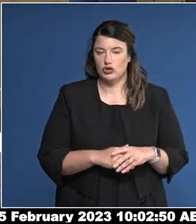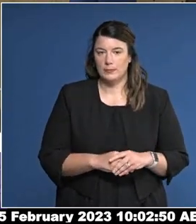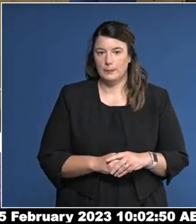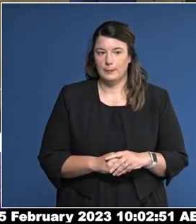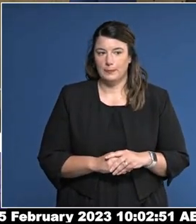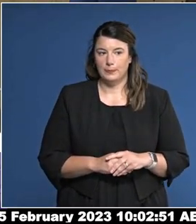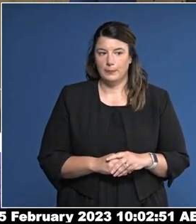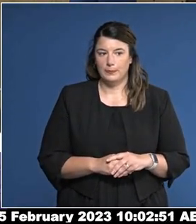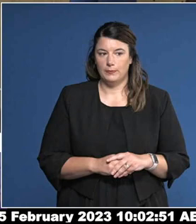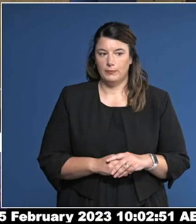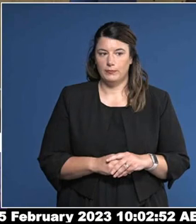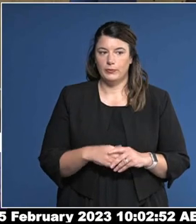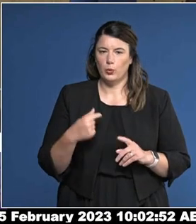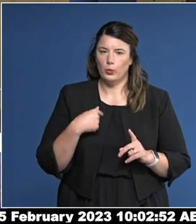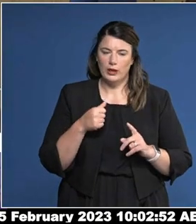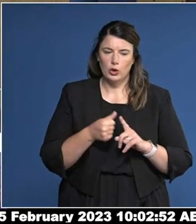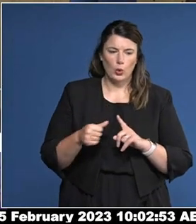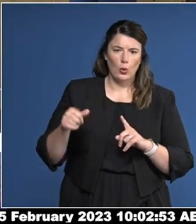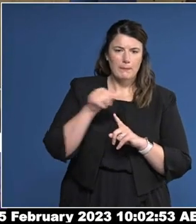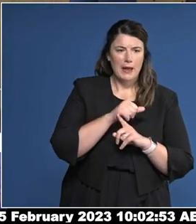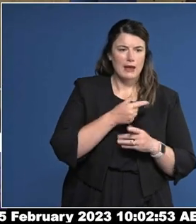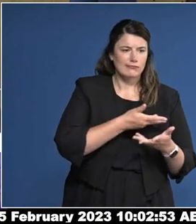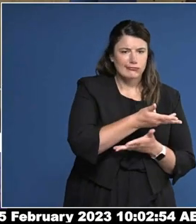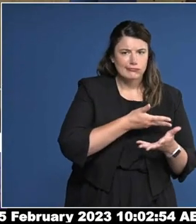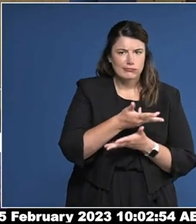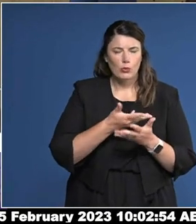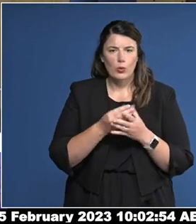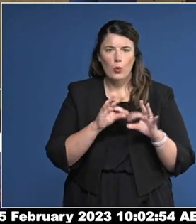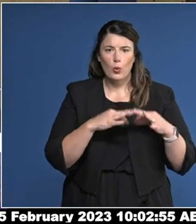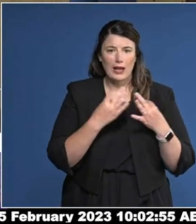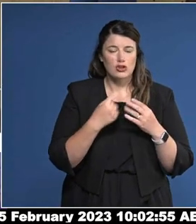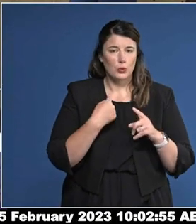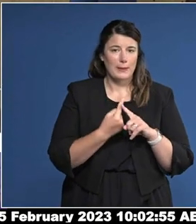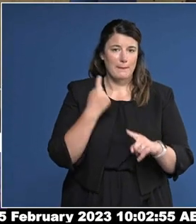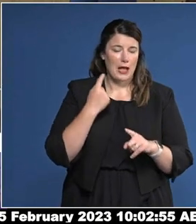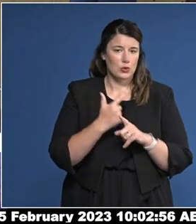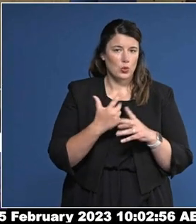revisiting service providers. We commence with an Acknowledgement of Country.